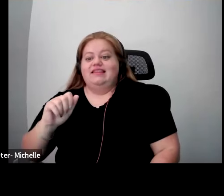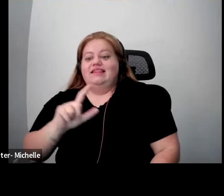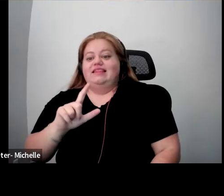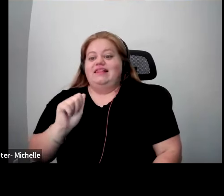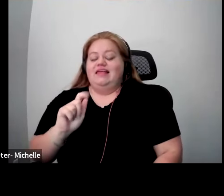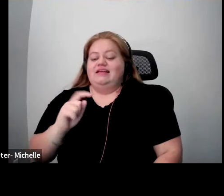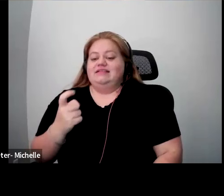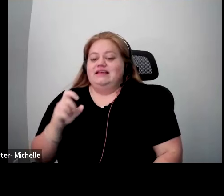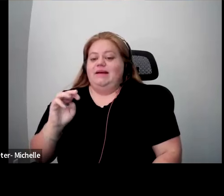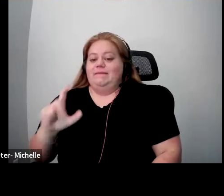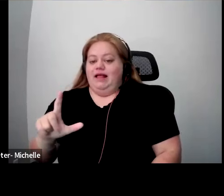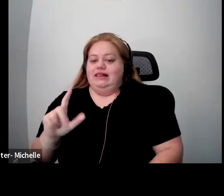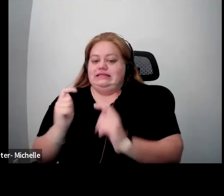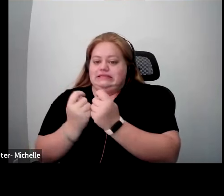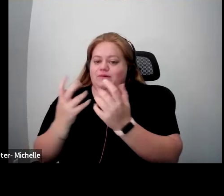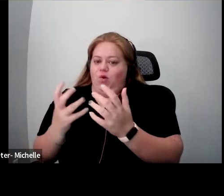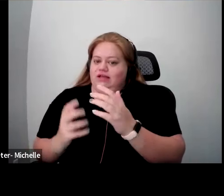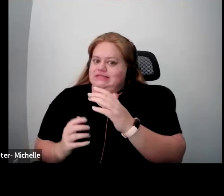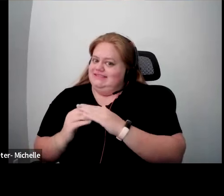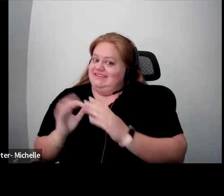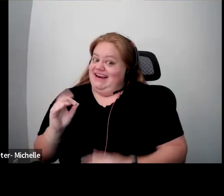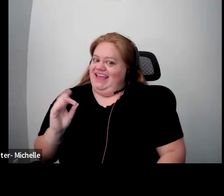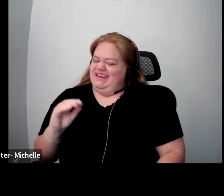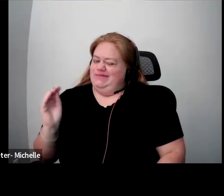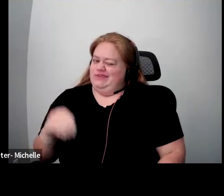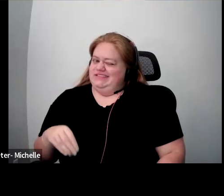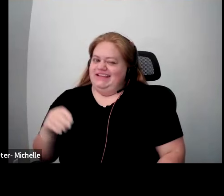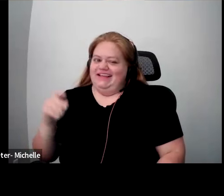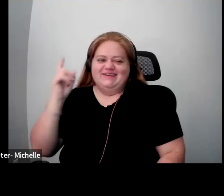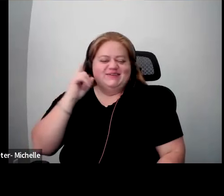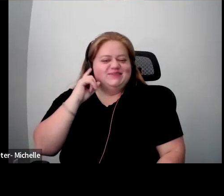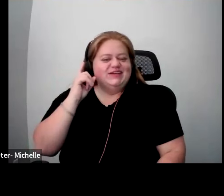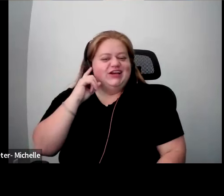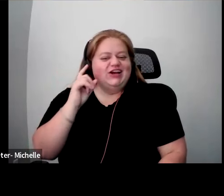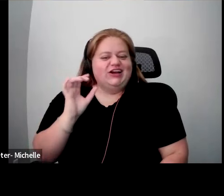to, well, at least 90% because we heard that is